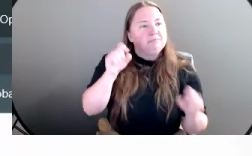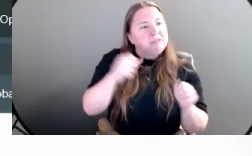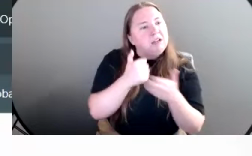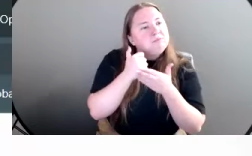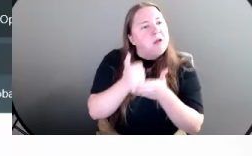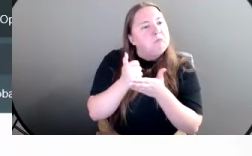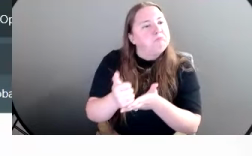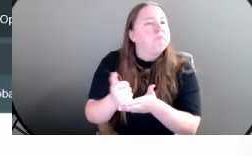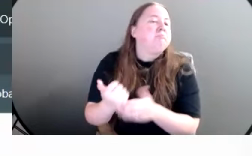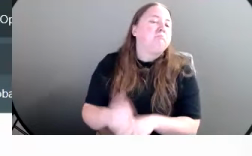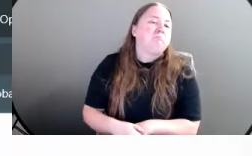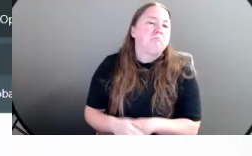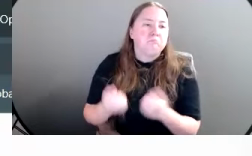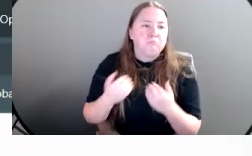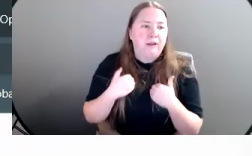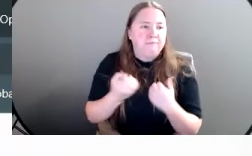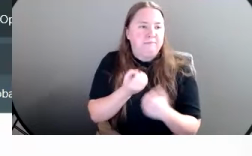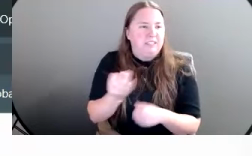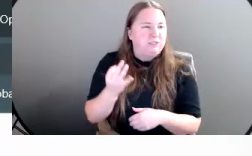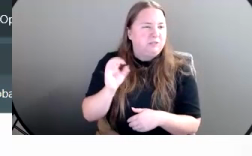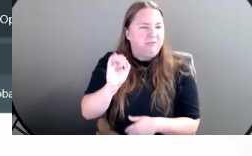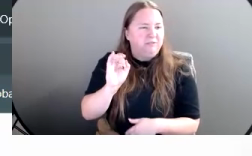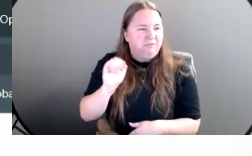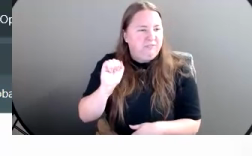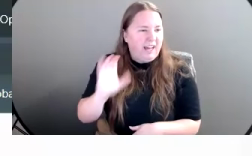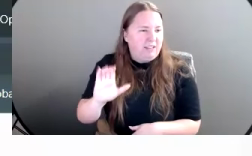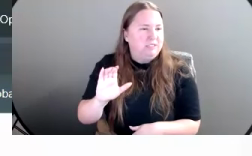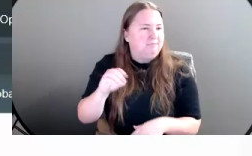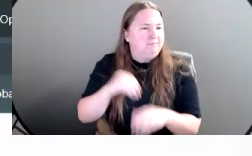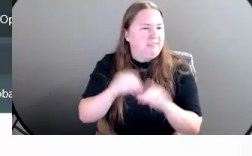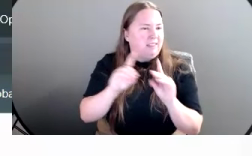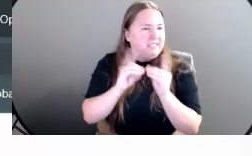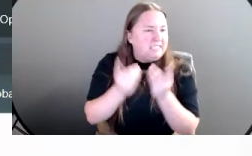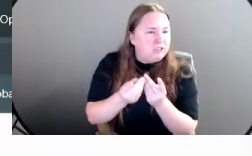And we also have quite a few faculty, in our district and at FCC